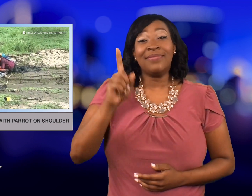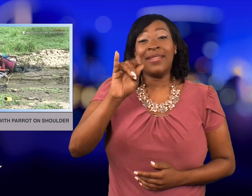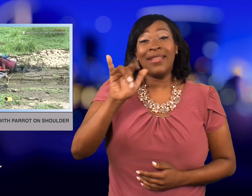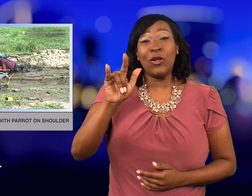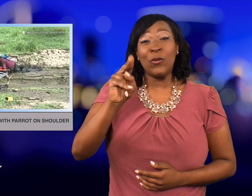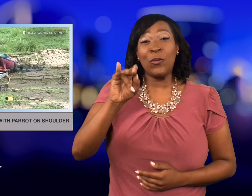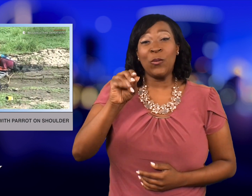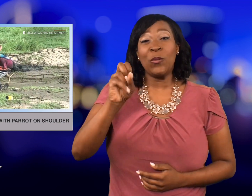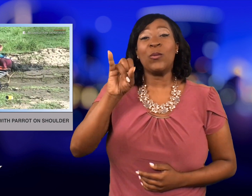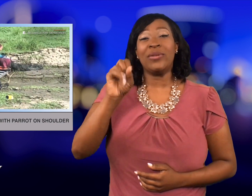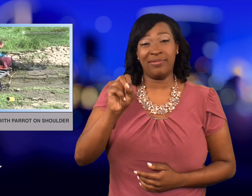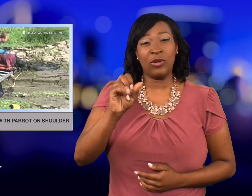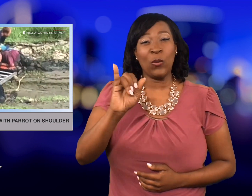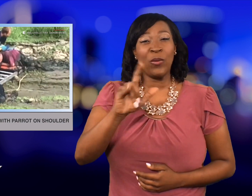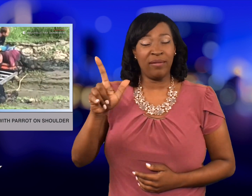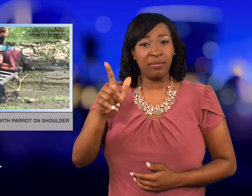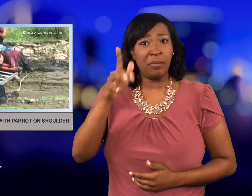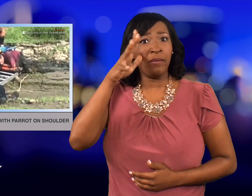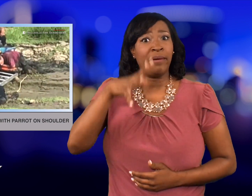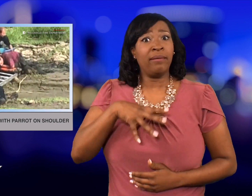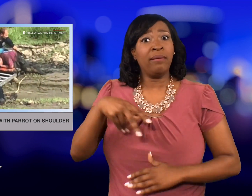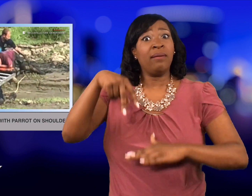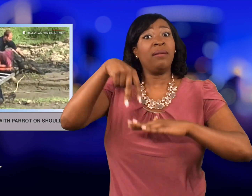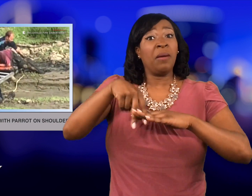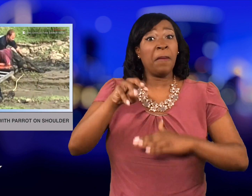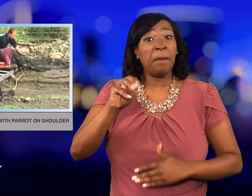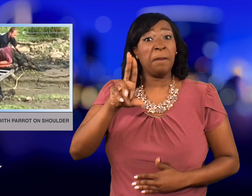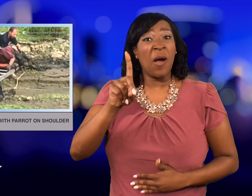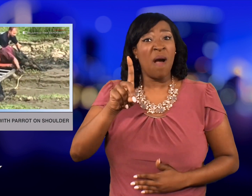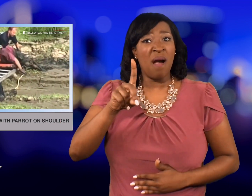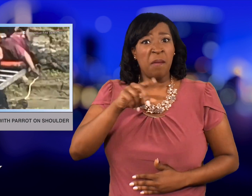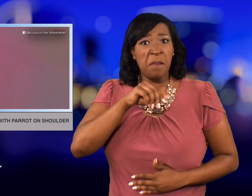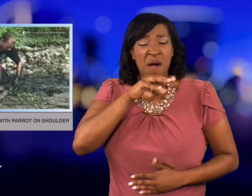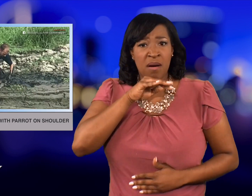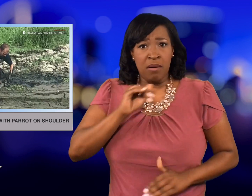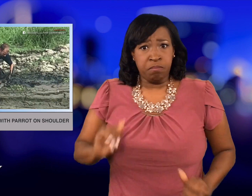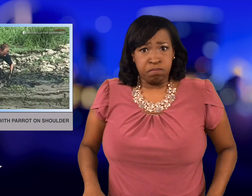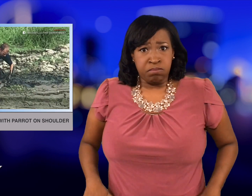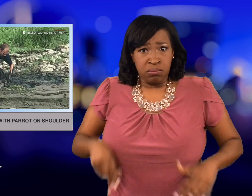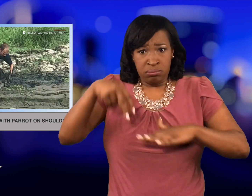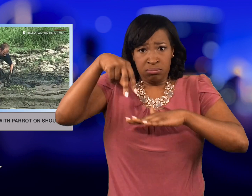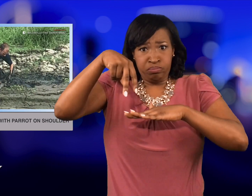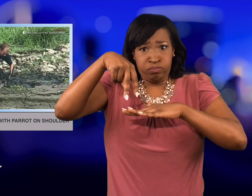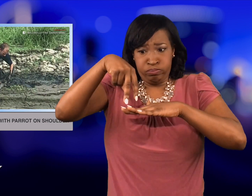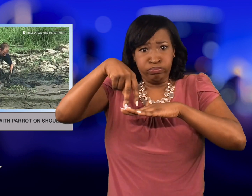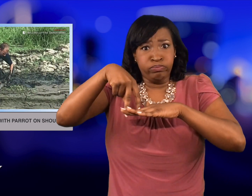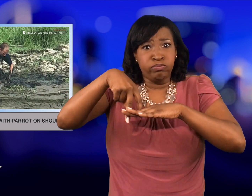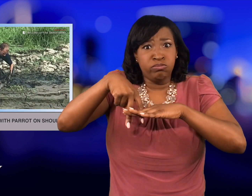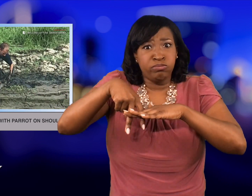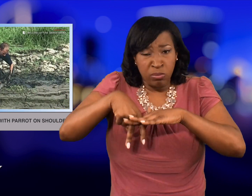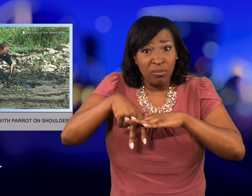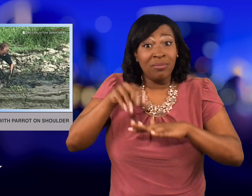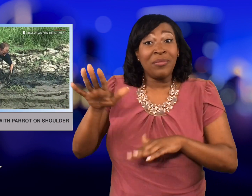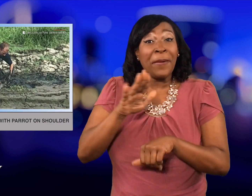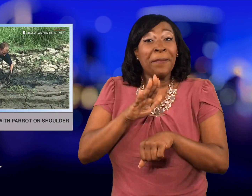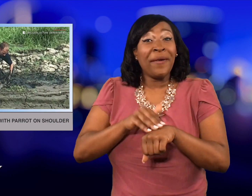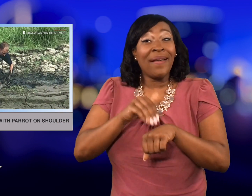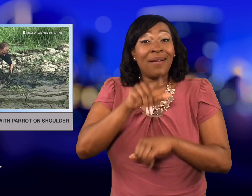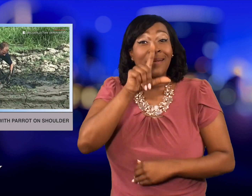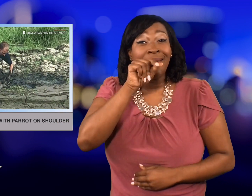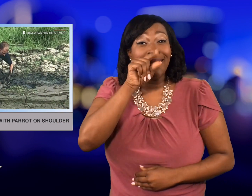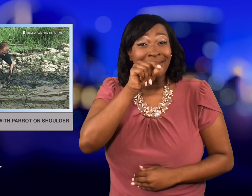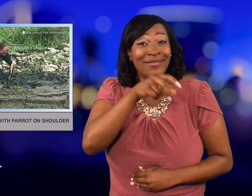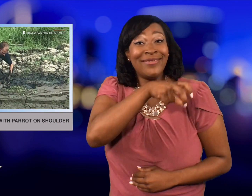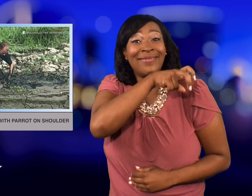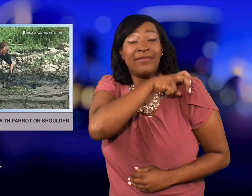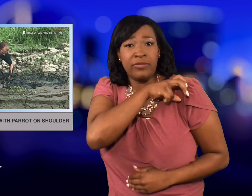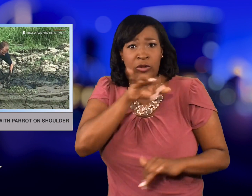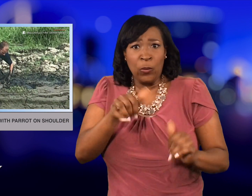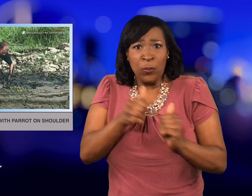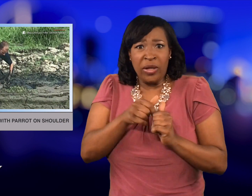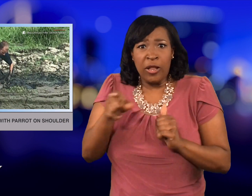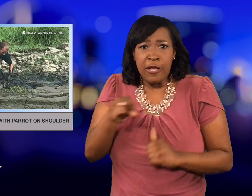A man buried up to his waist in mud was rescued in Illinois and his pet parrot never once